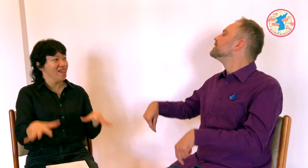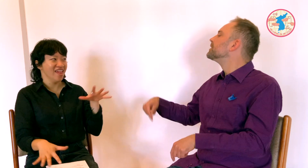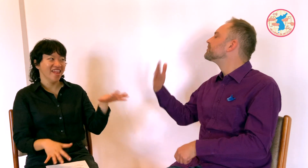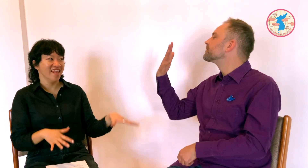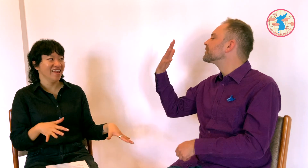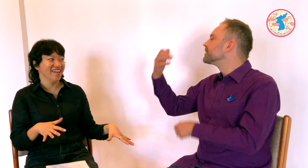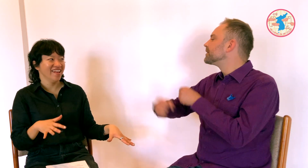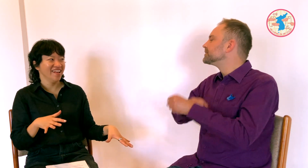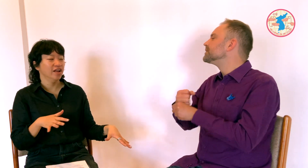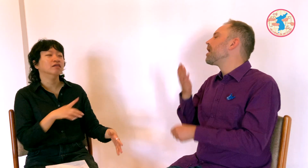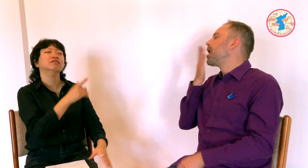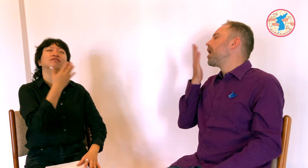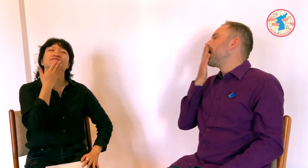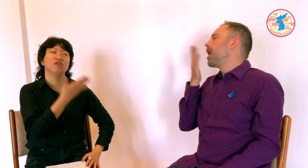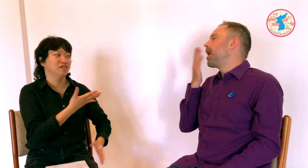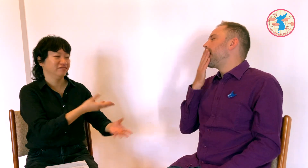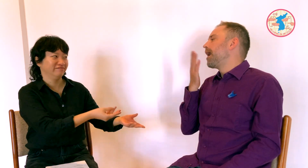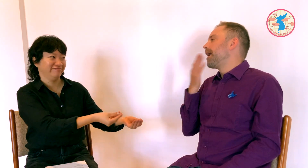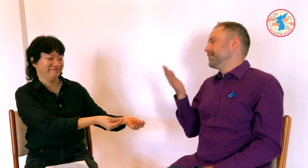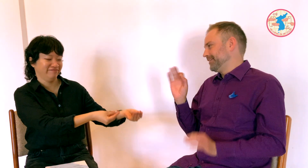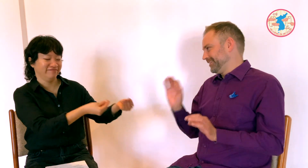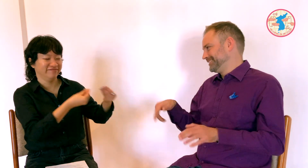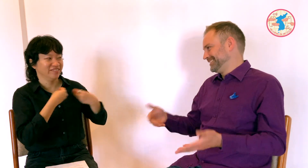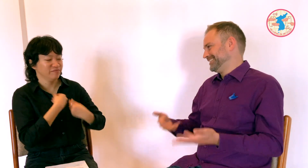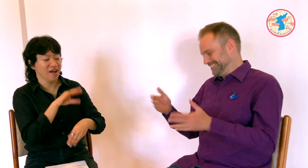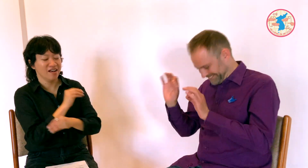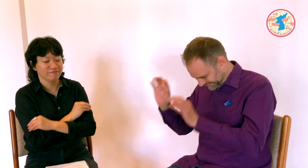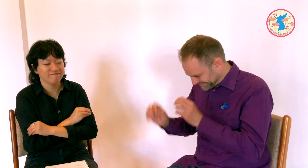Robert: Now that 5 years have passed, you are a savvy local, nicht wahr?